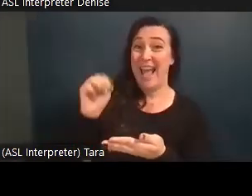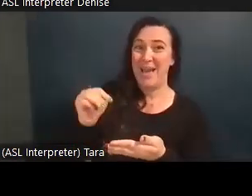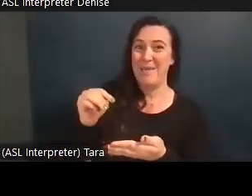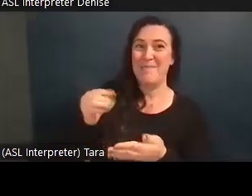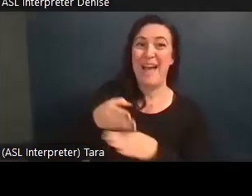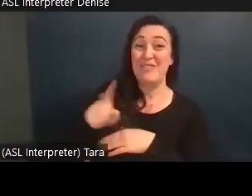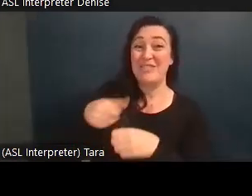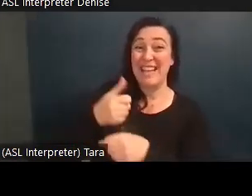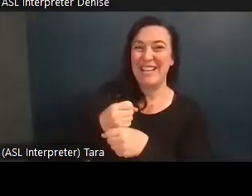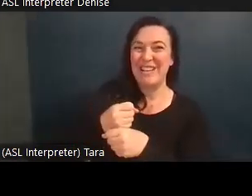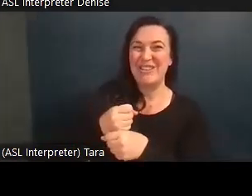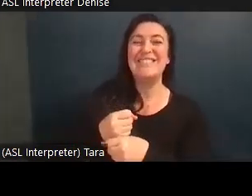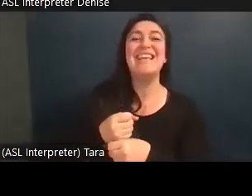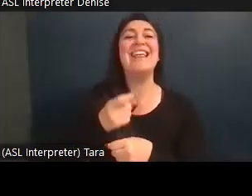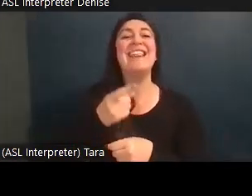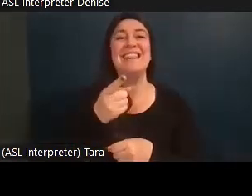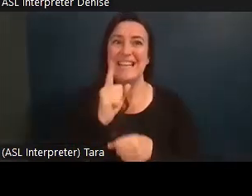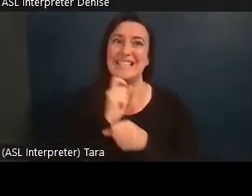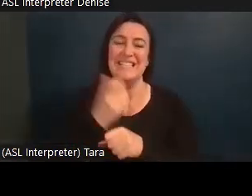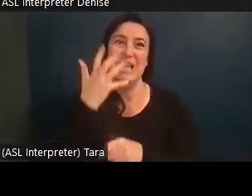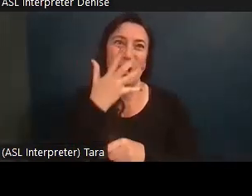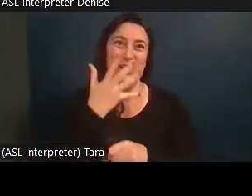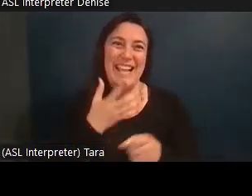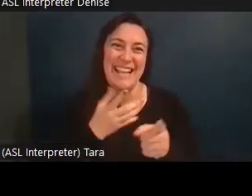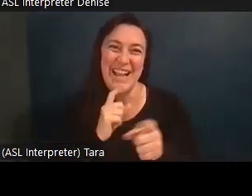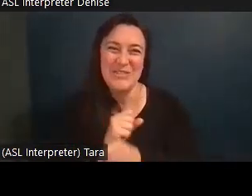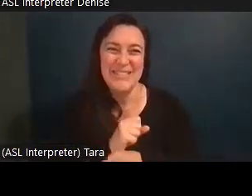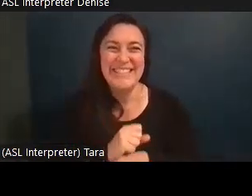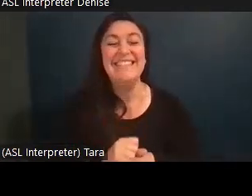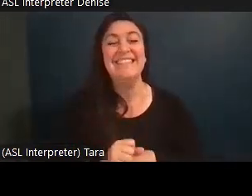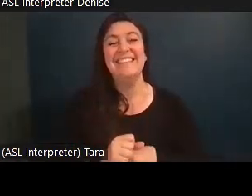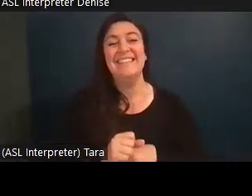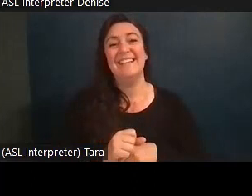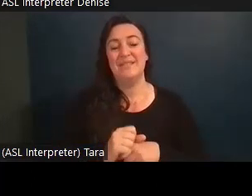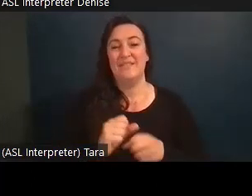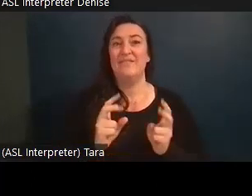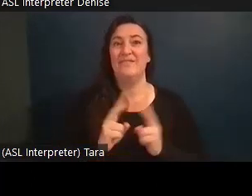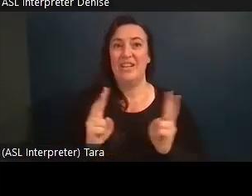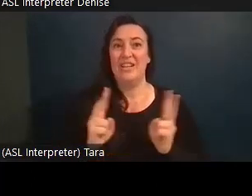looked like. And it was a much more complex and nonlinear process whereby